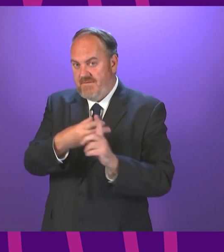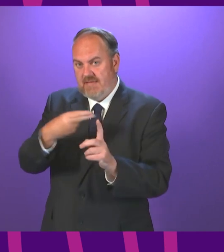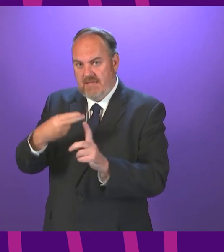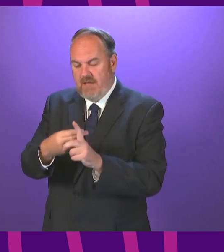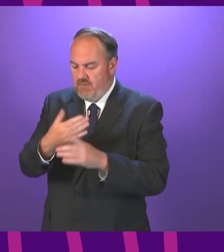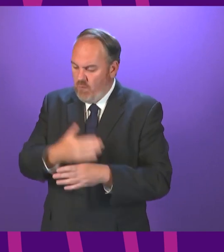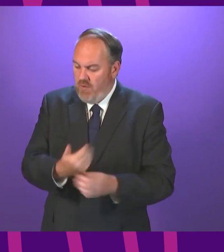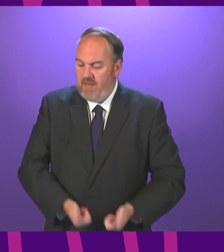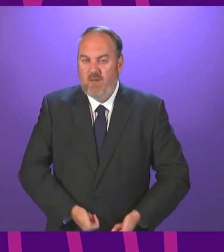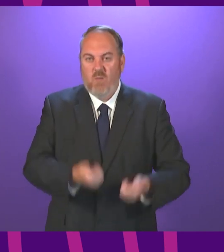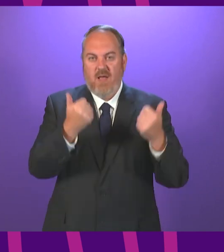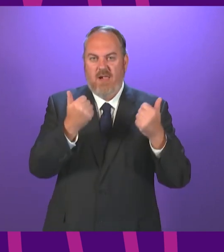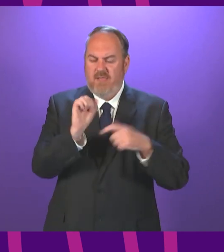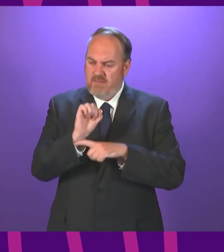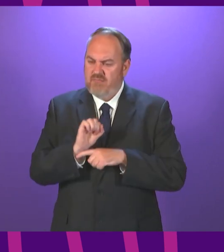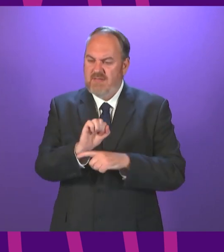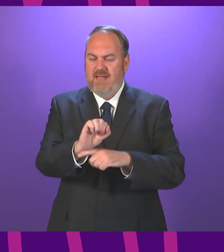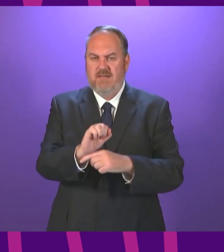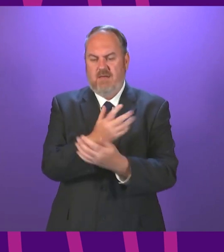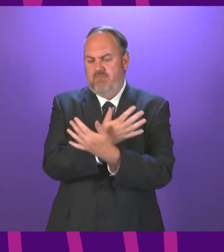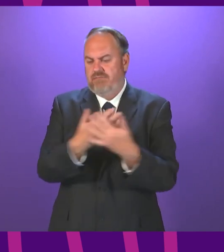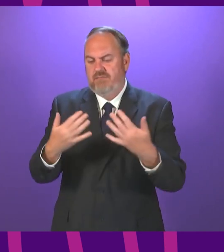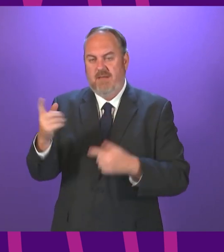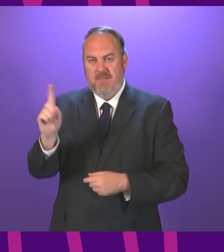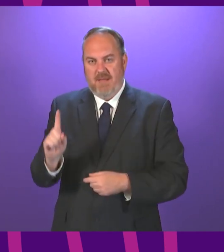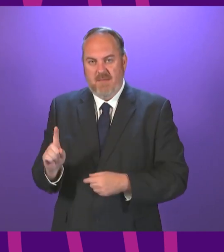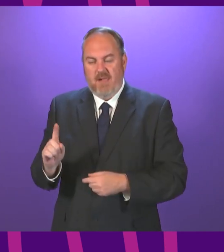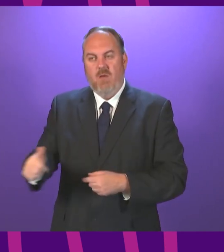a relief to the vast majority of people, but it will also be a source of anxiety to some.